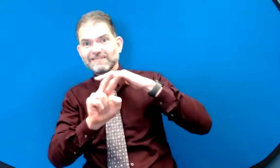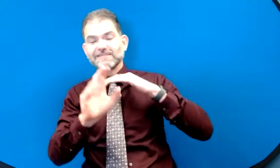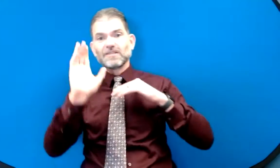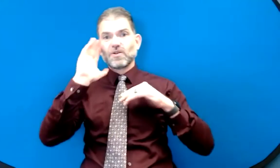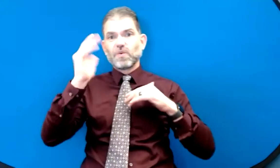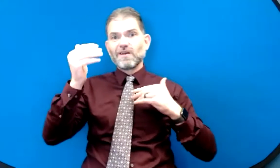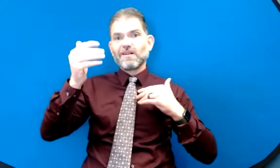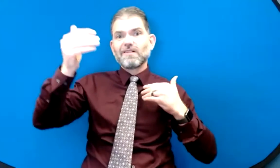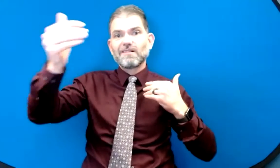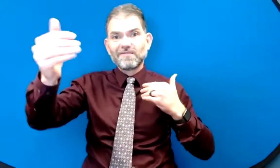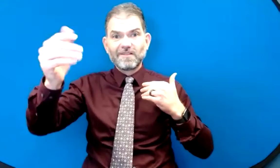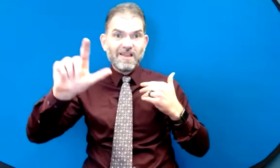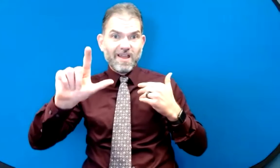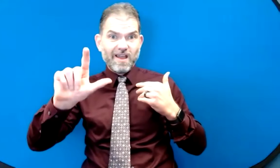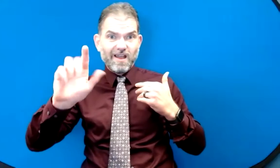ASL Interpreter: is often a predictor